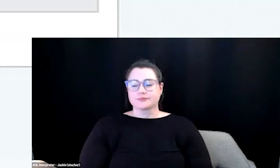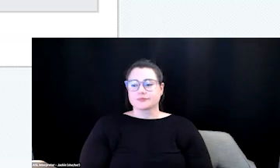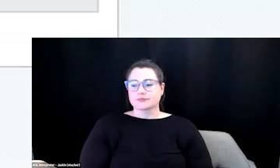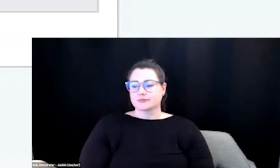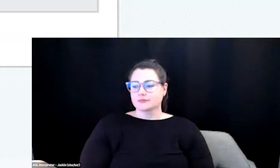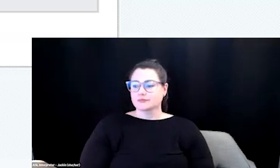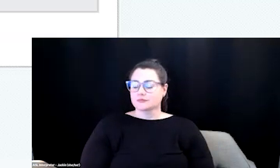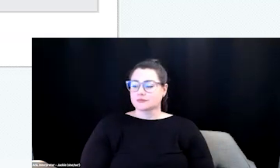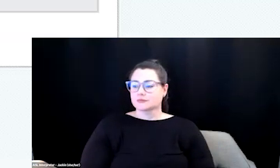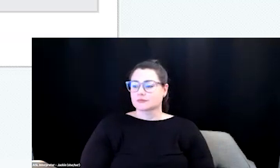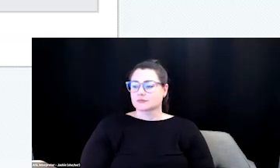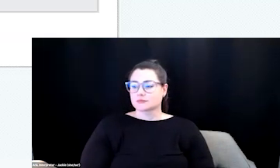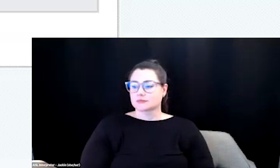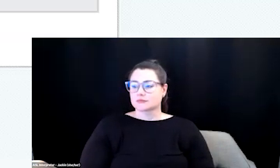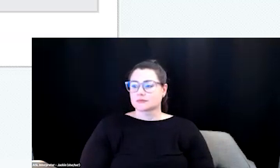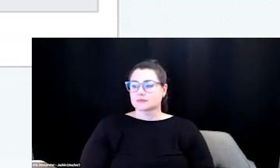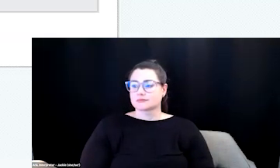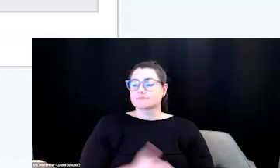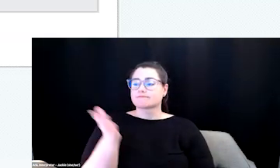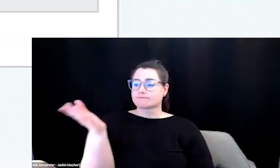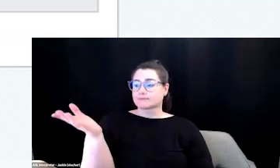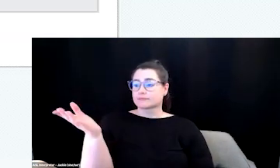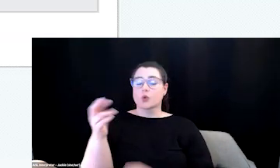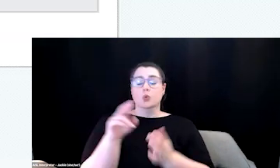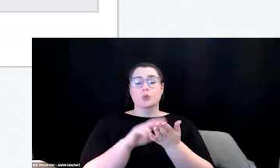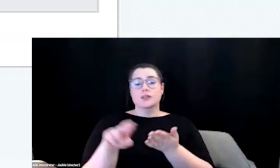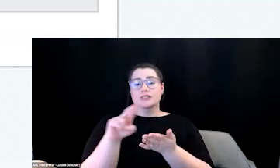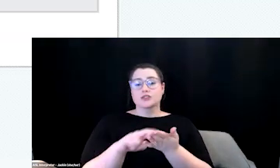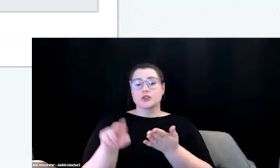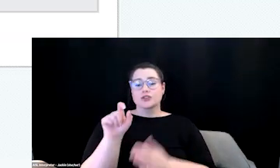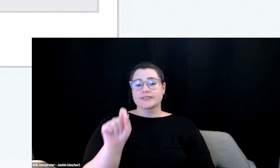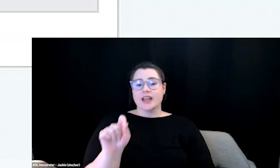All right. So now we're on the Research.gov Prepare New Proposal screen.